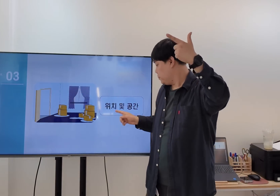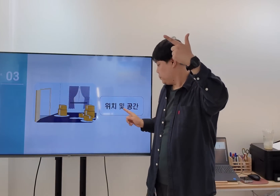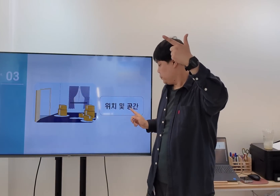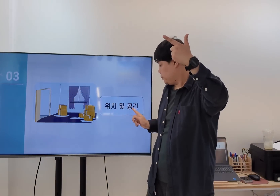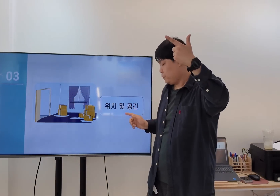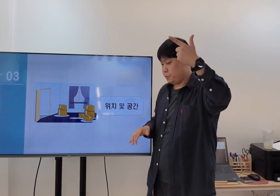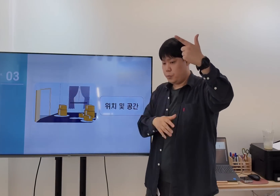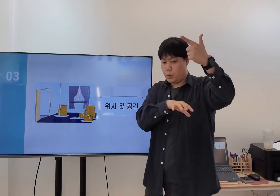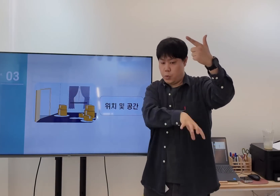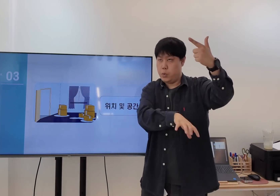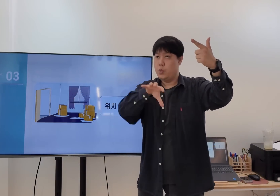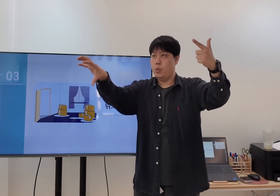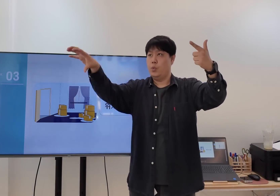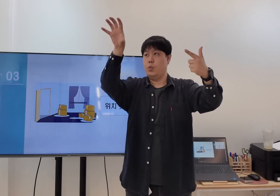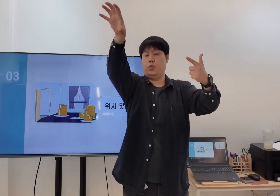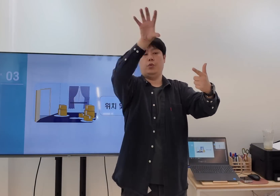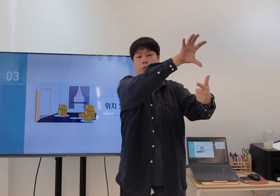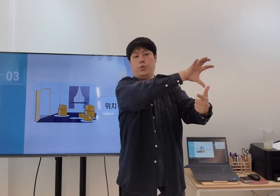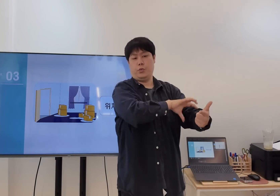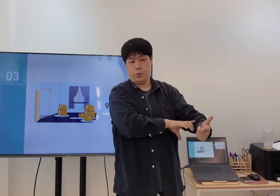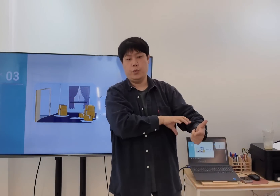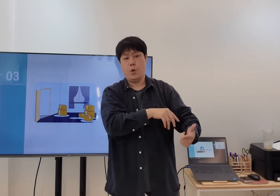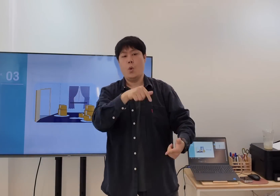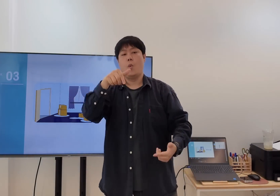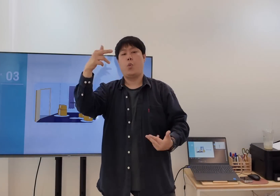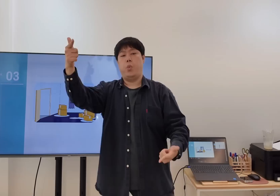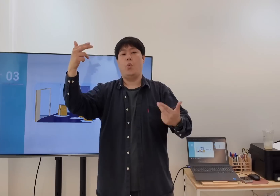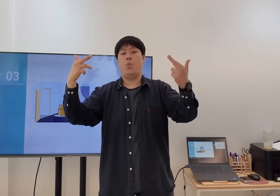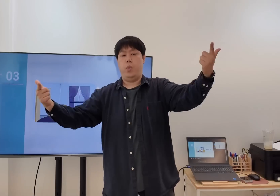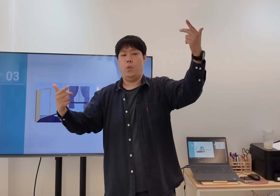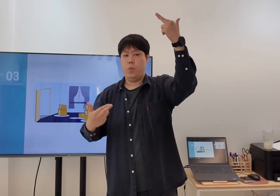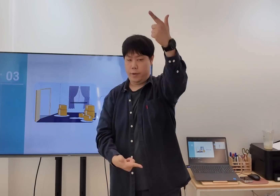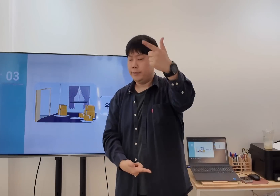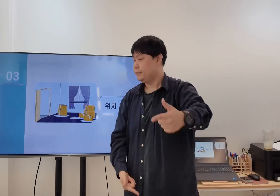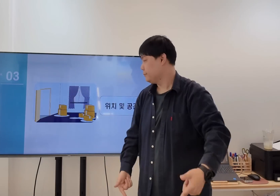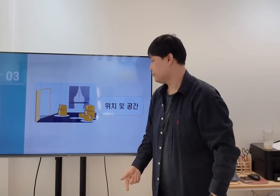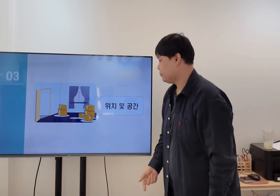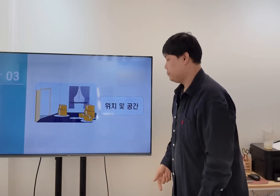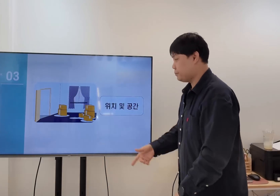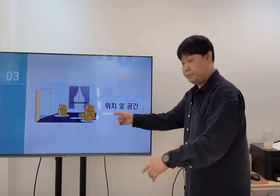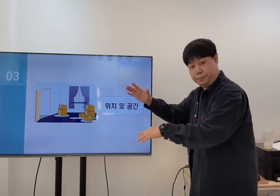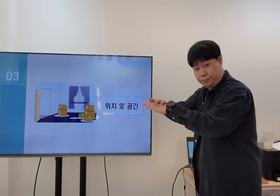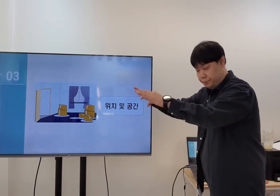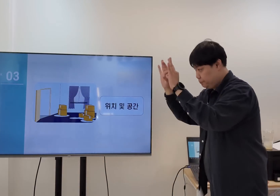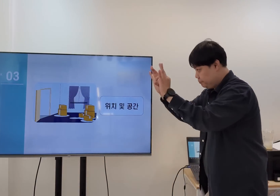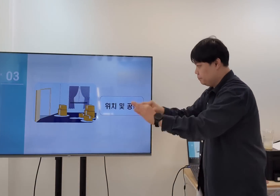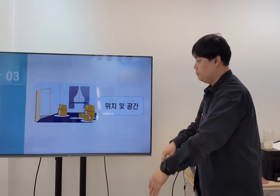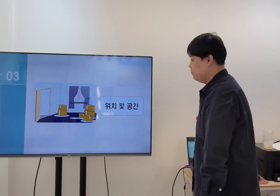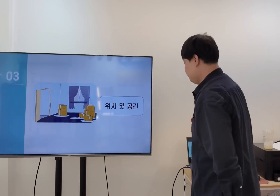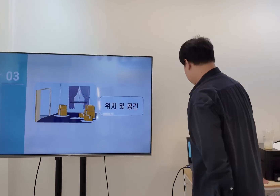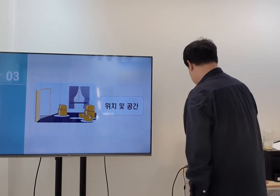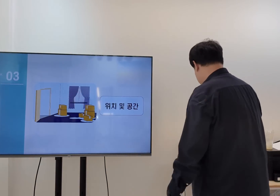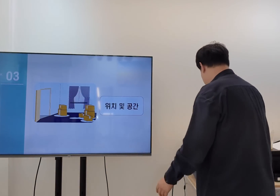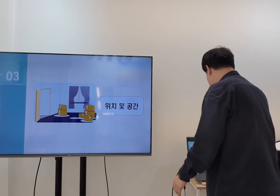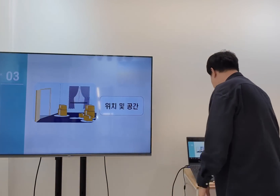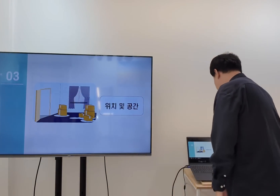are called spaces. Look carefully.